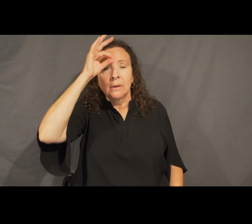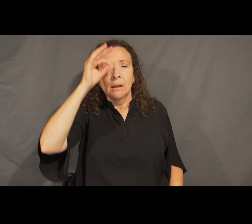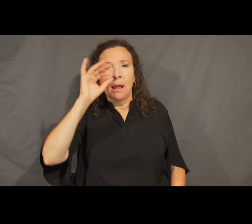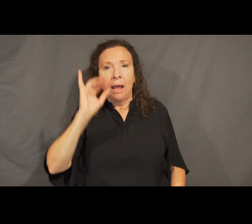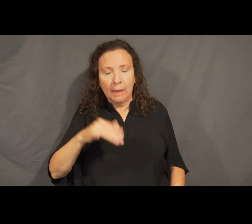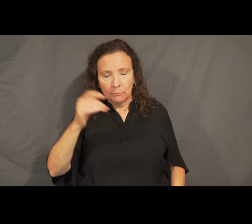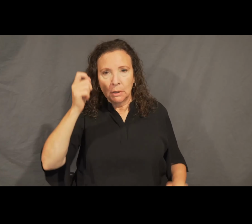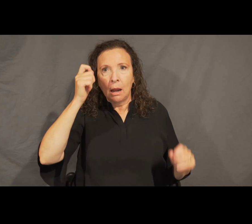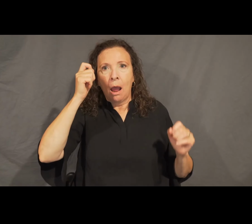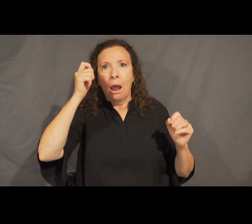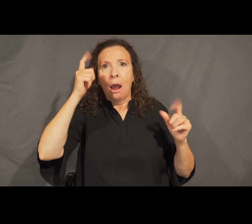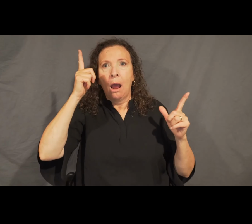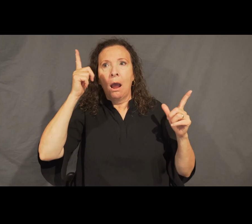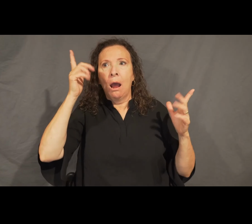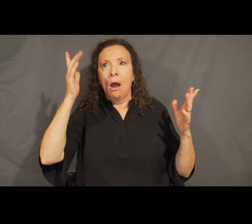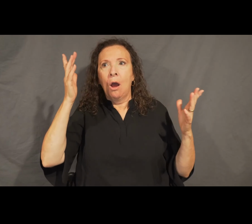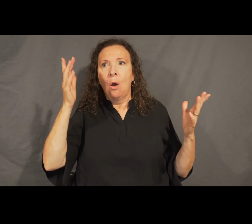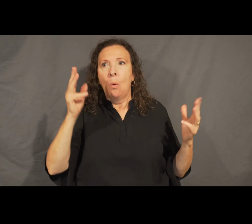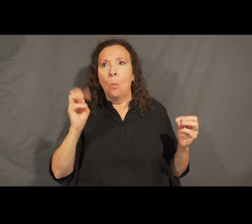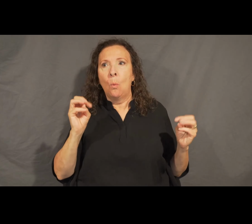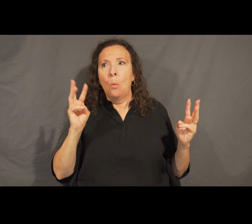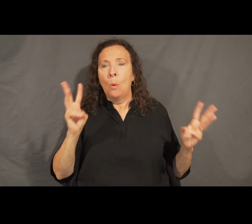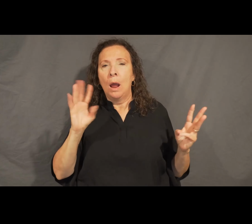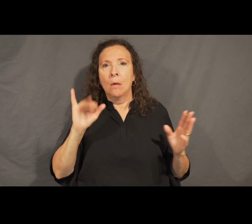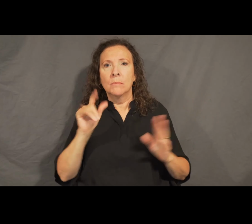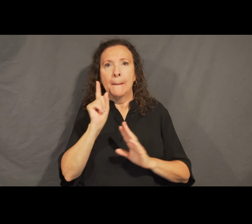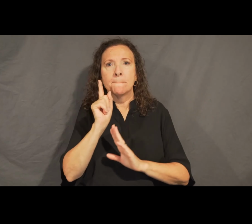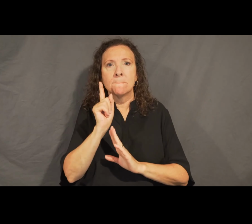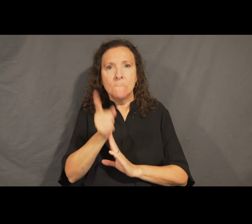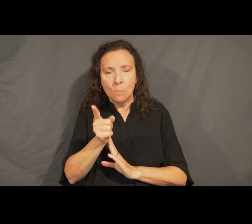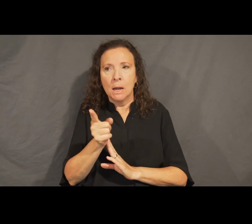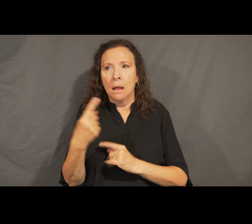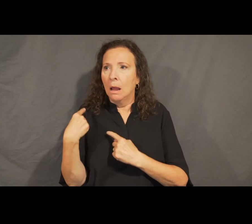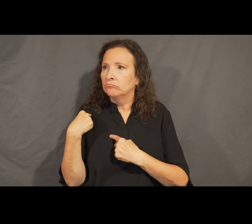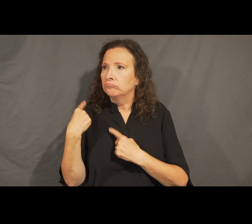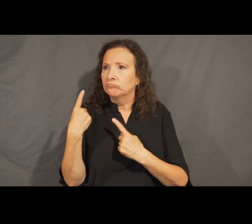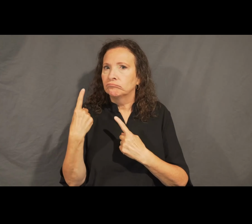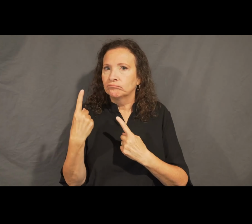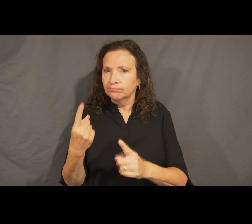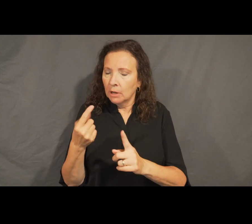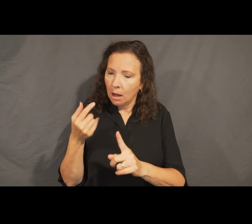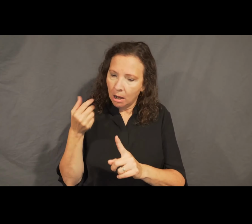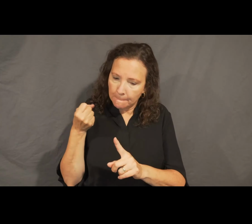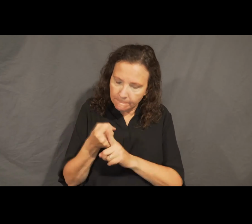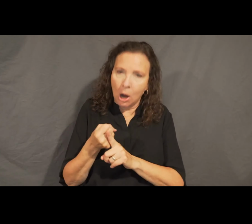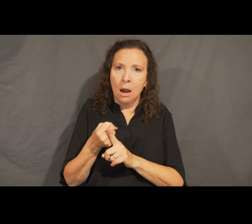And it followed me until -- since then, it followed me through every year of my career